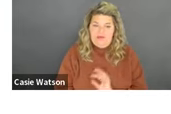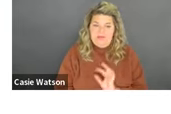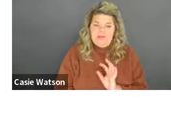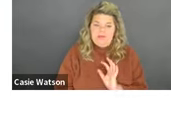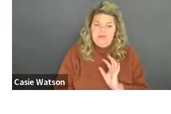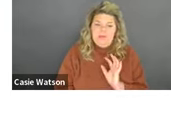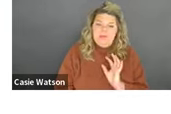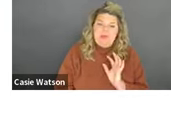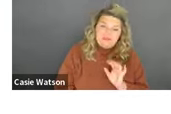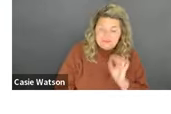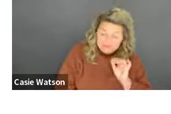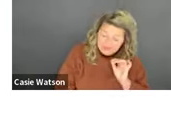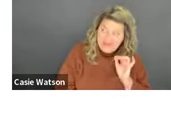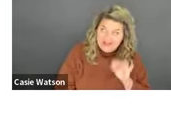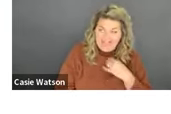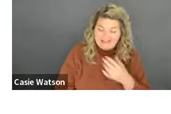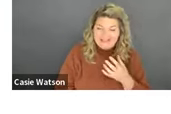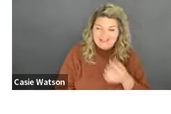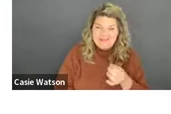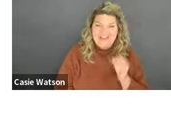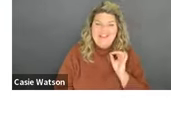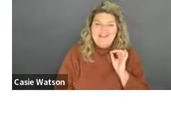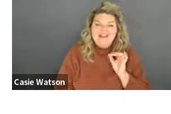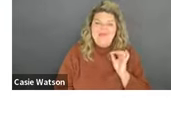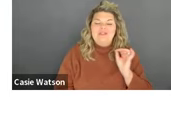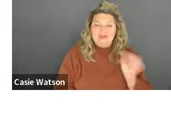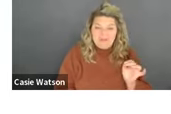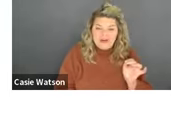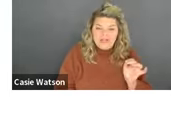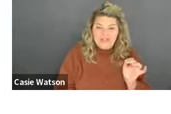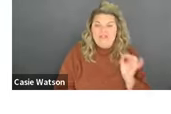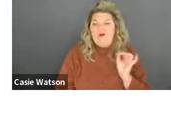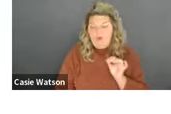Could be, excuse me, could be from birth,